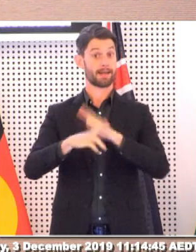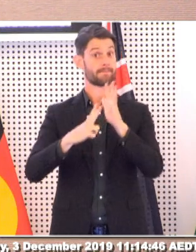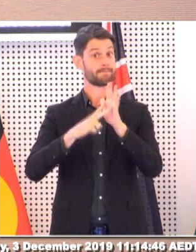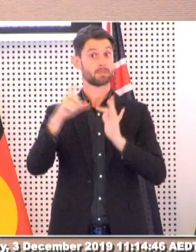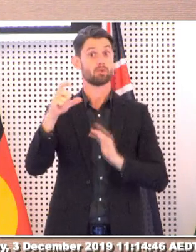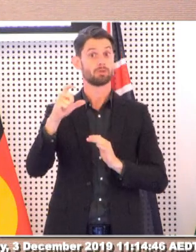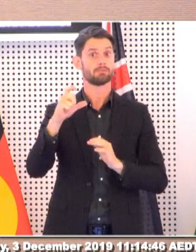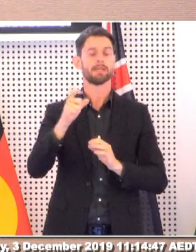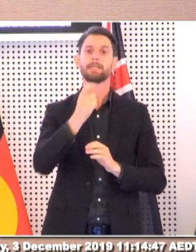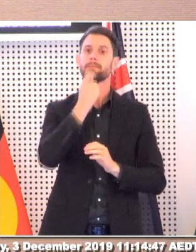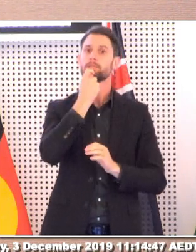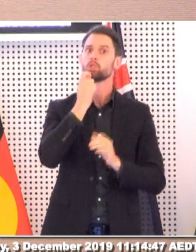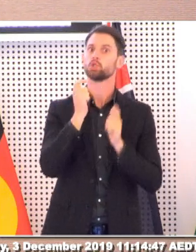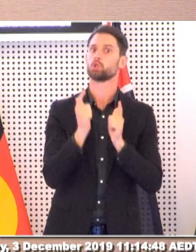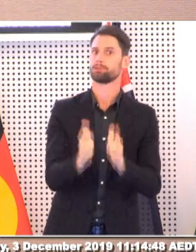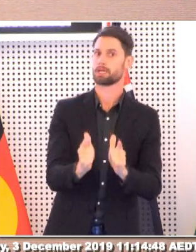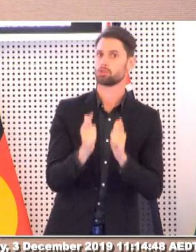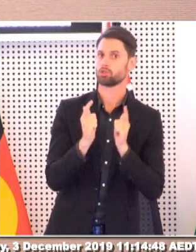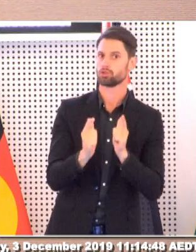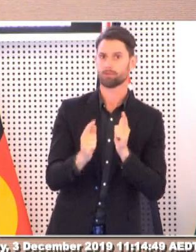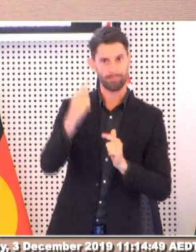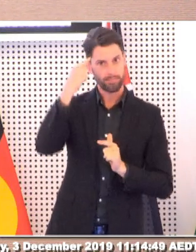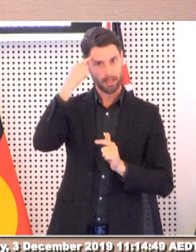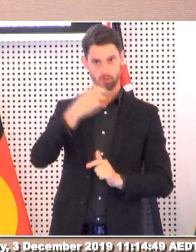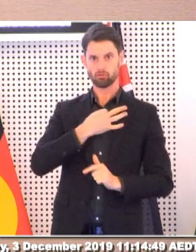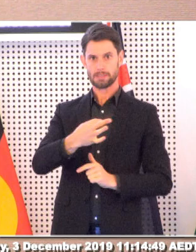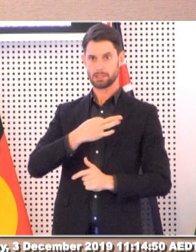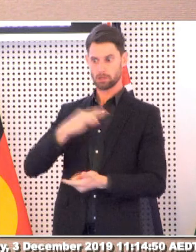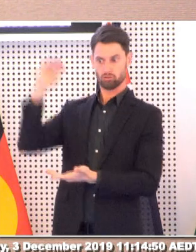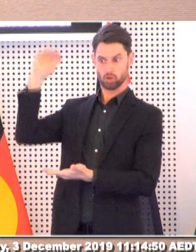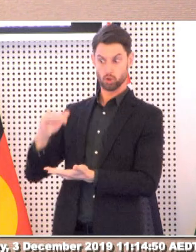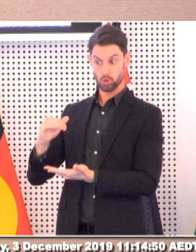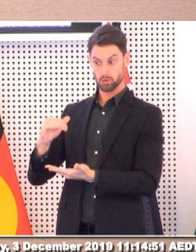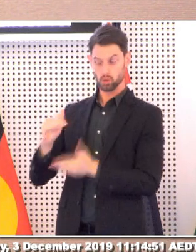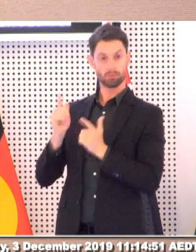a little bit more risk management minded and that that’s where it seems to come into place.